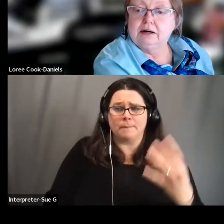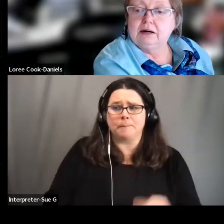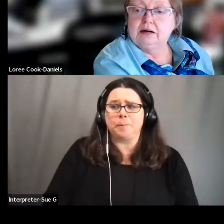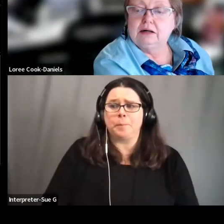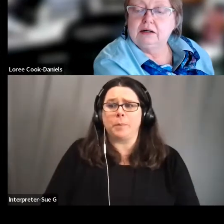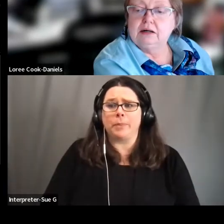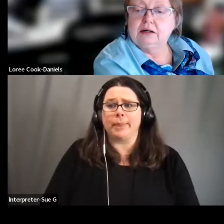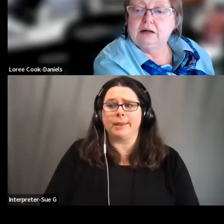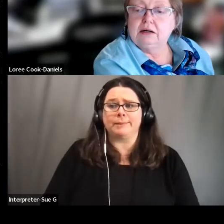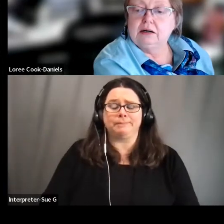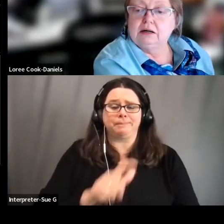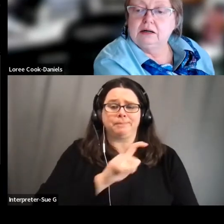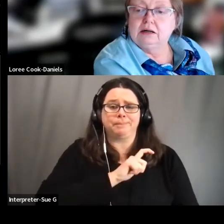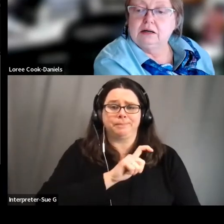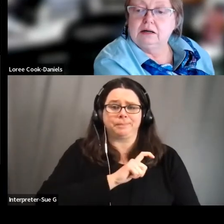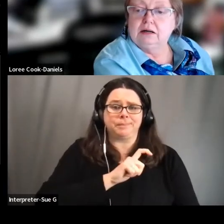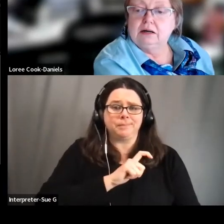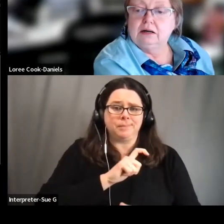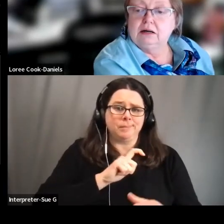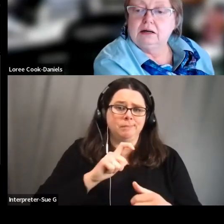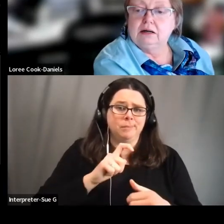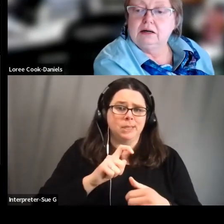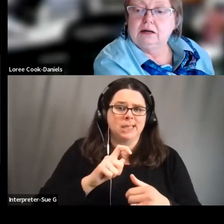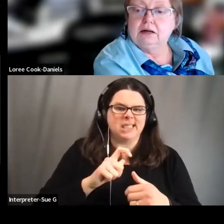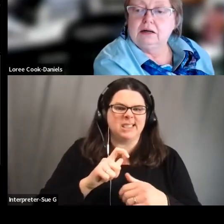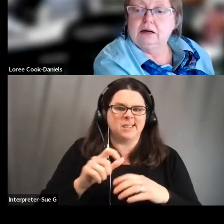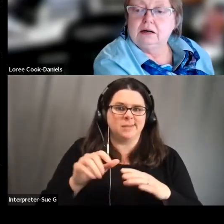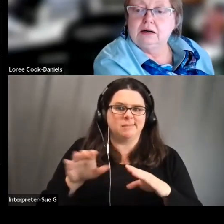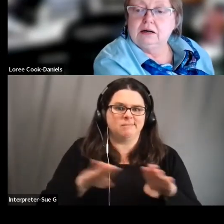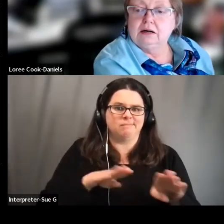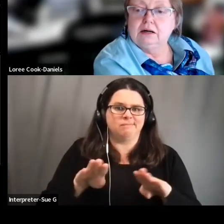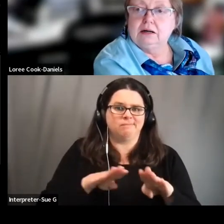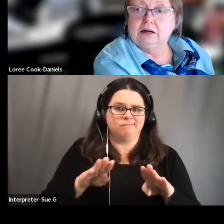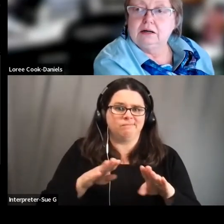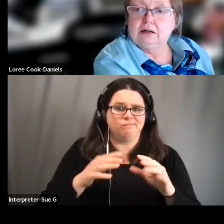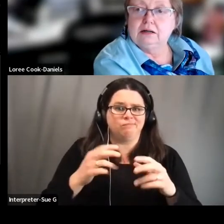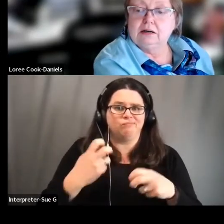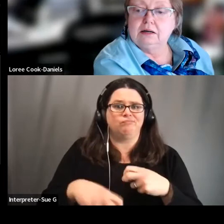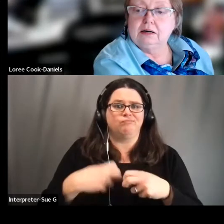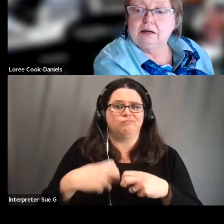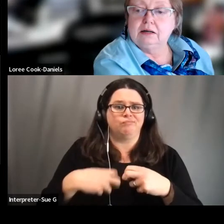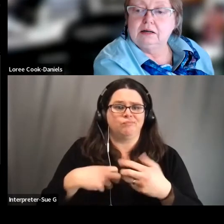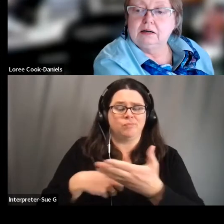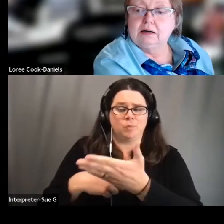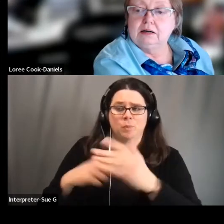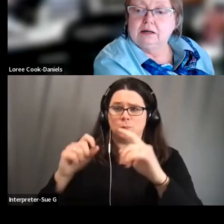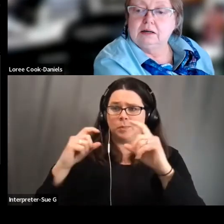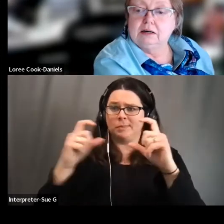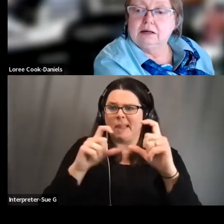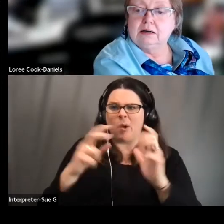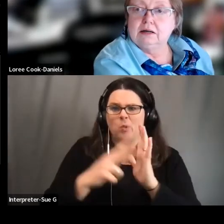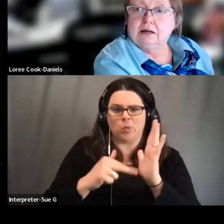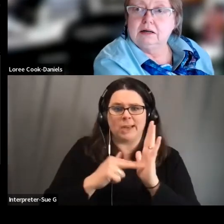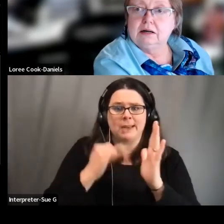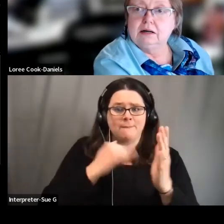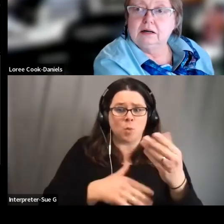So police misconduct. So what's up here on the screen, I'll read those off and if people want to add more to the chat